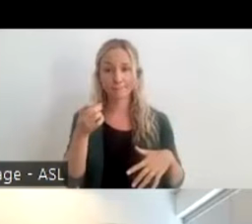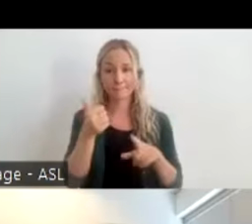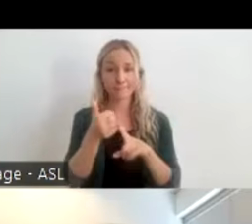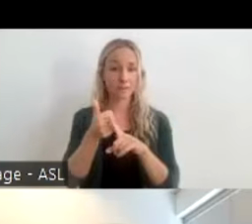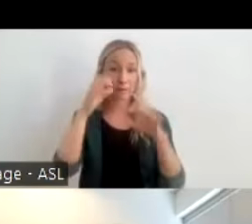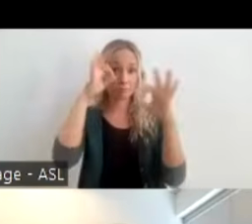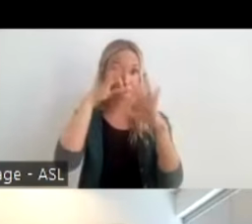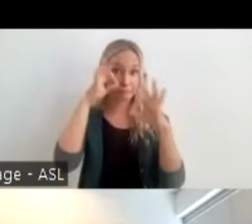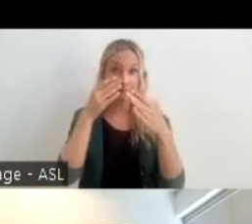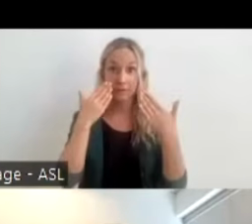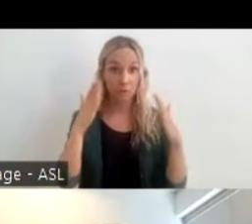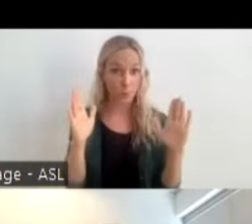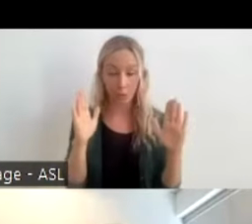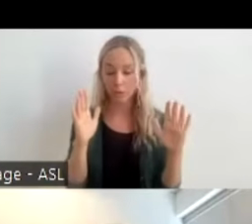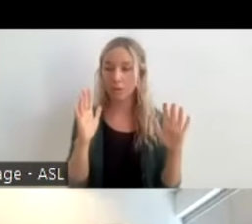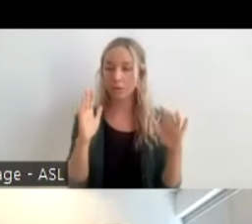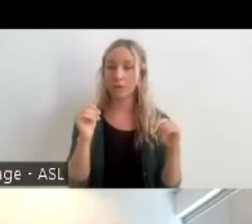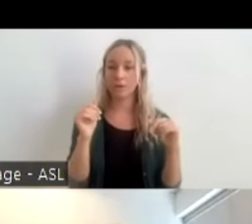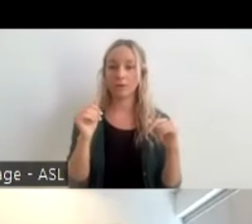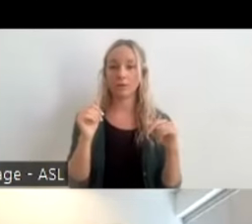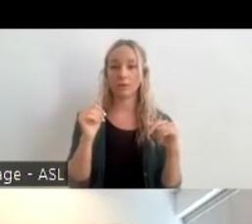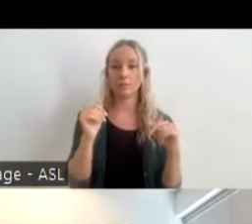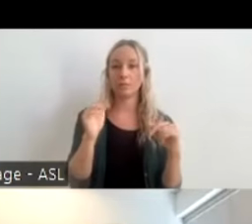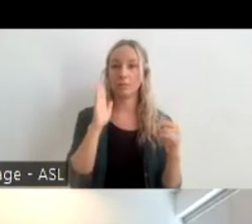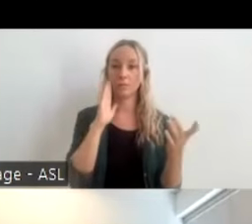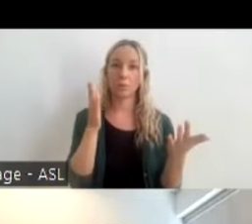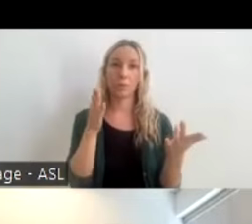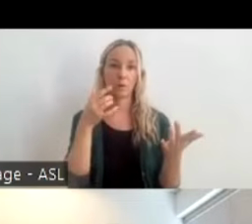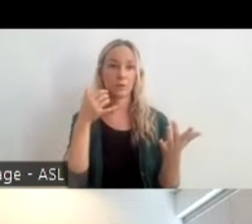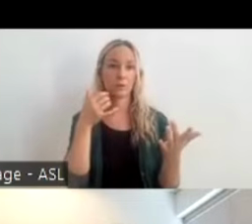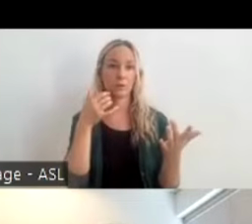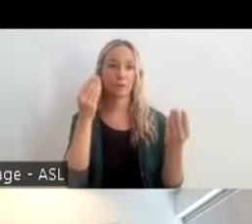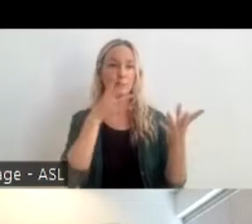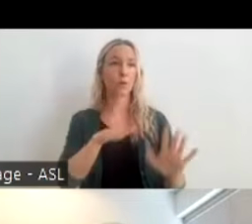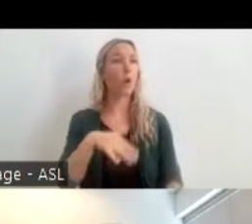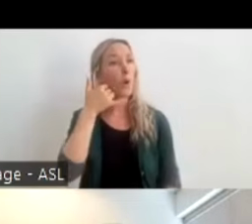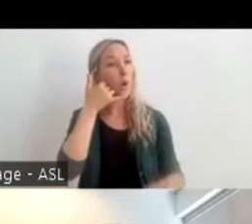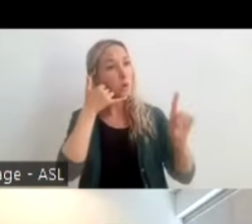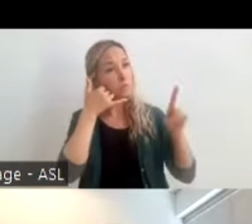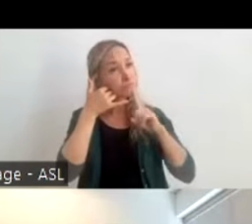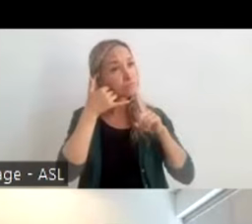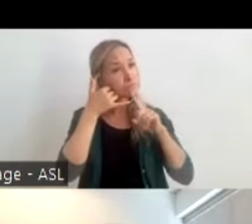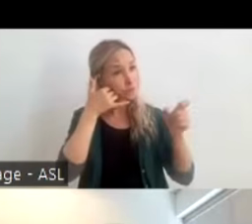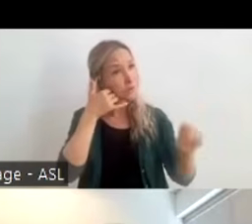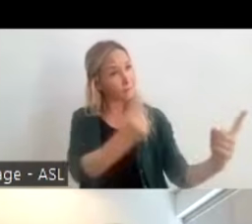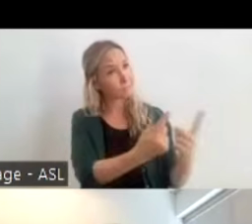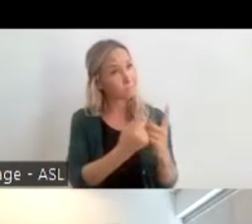we don't provide them, Or we sometimes get, well, do you have somebody in your